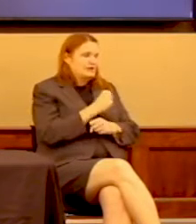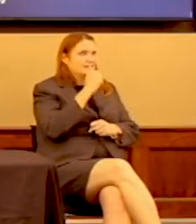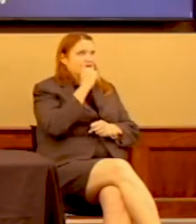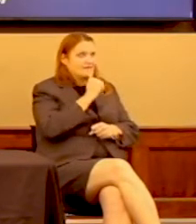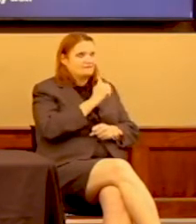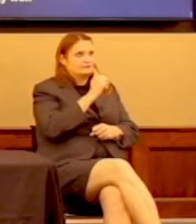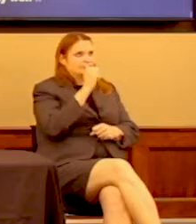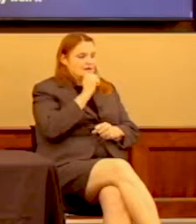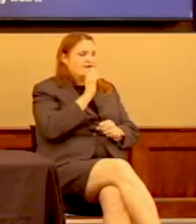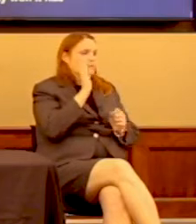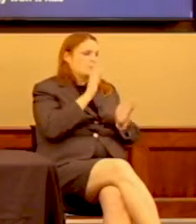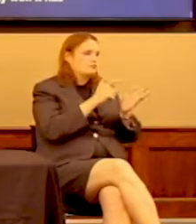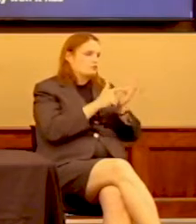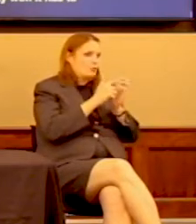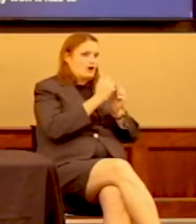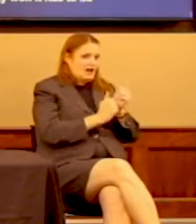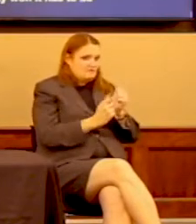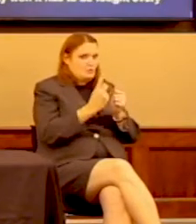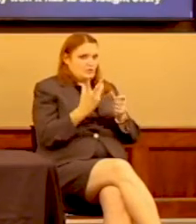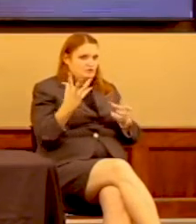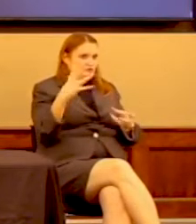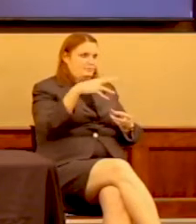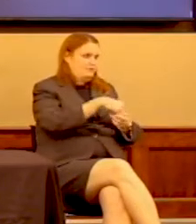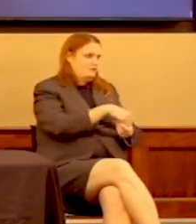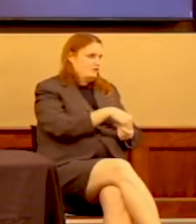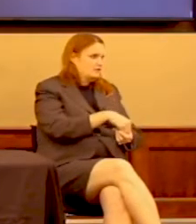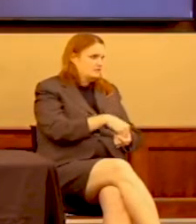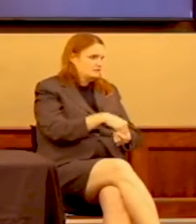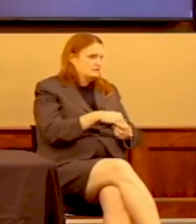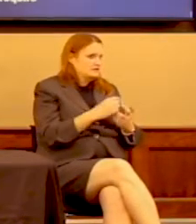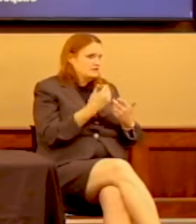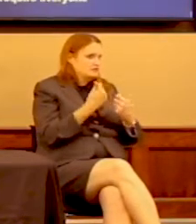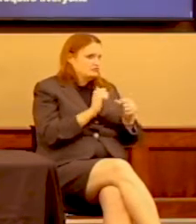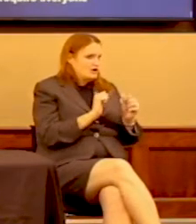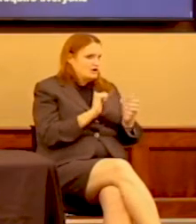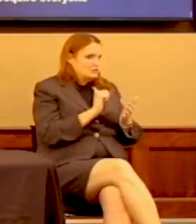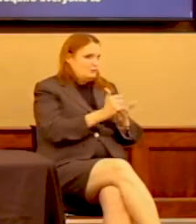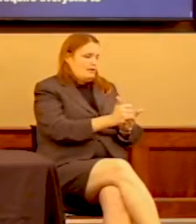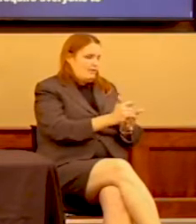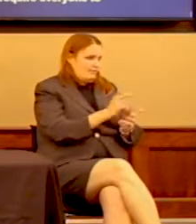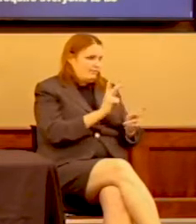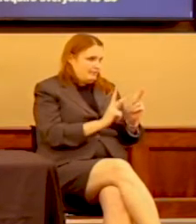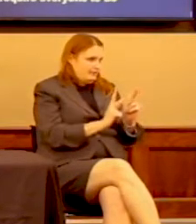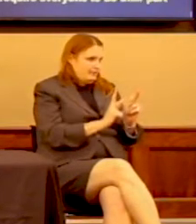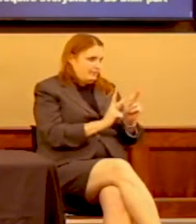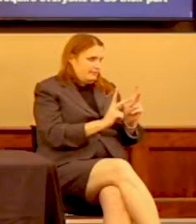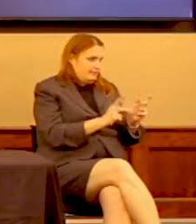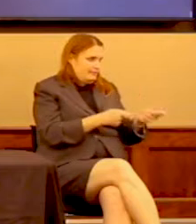everyone to do their part at trying to